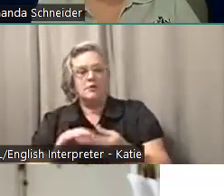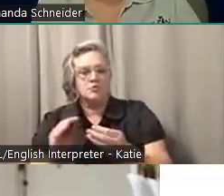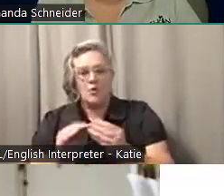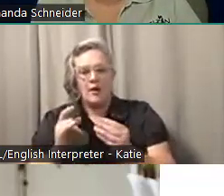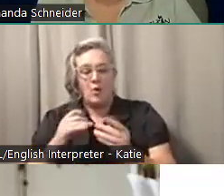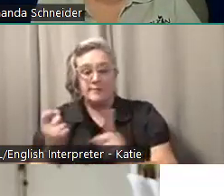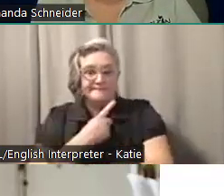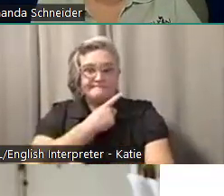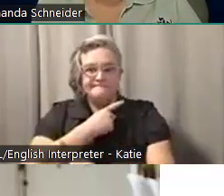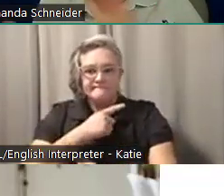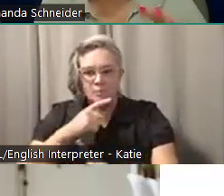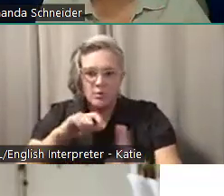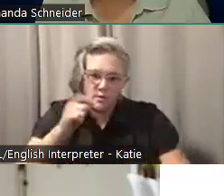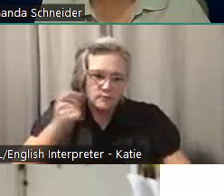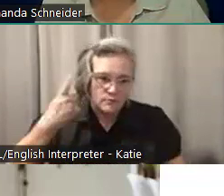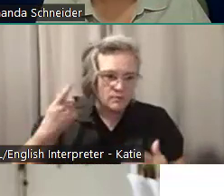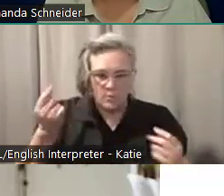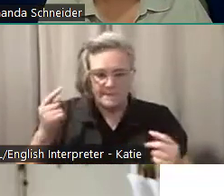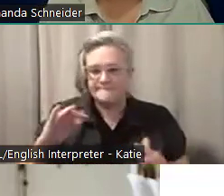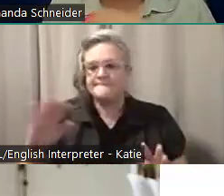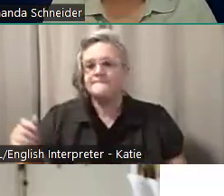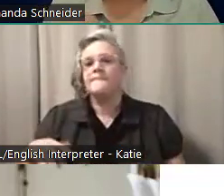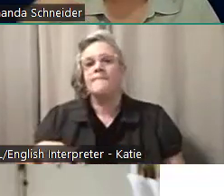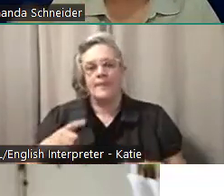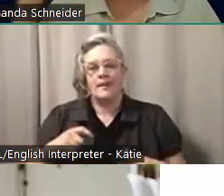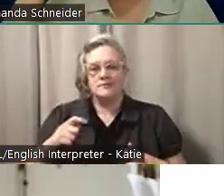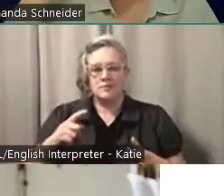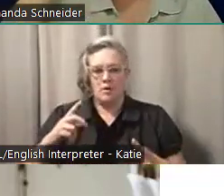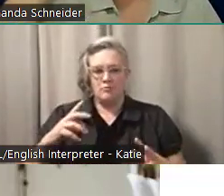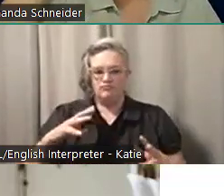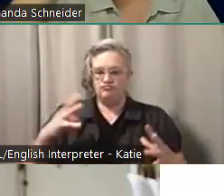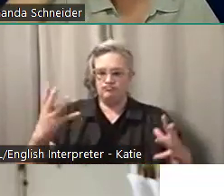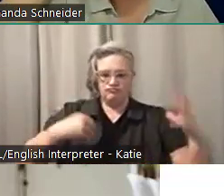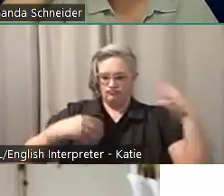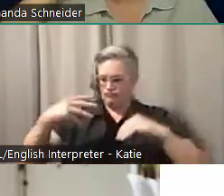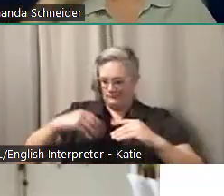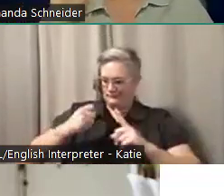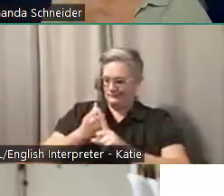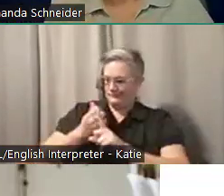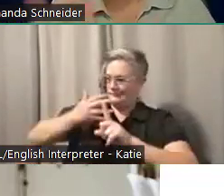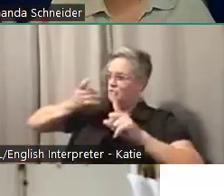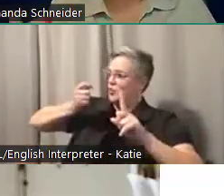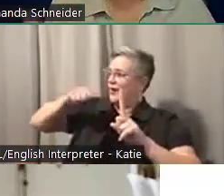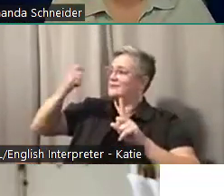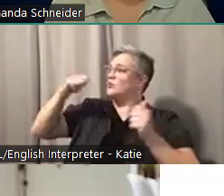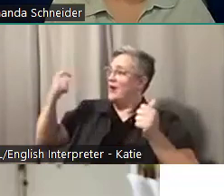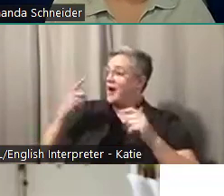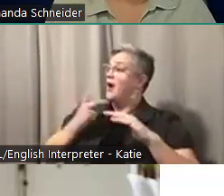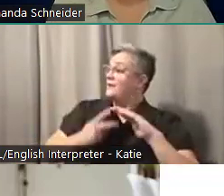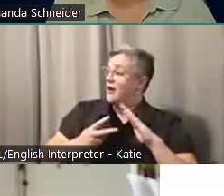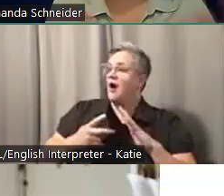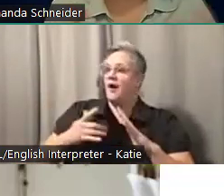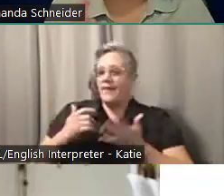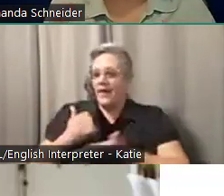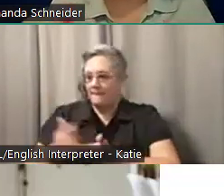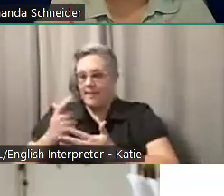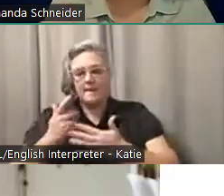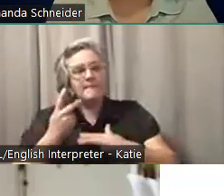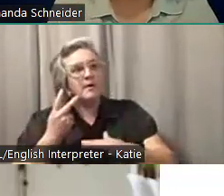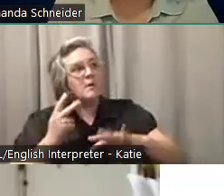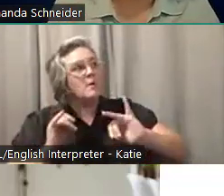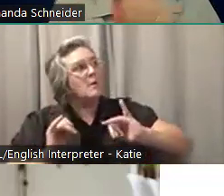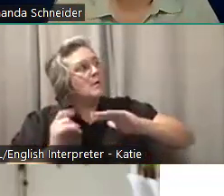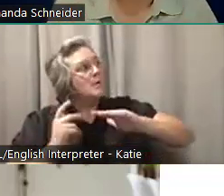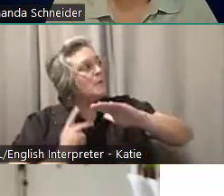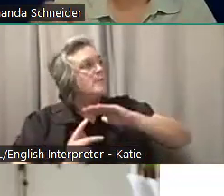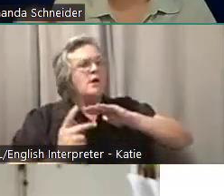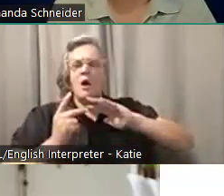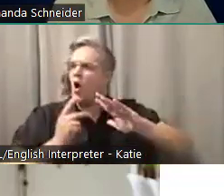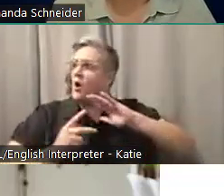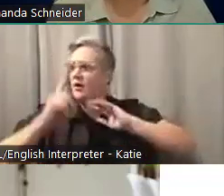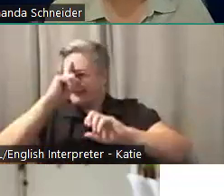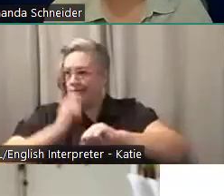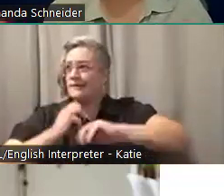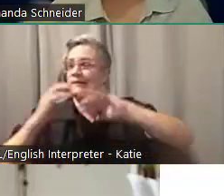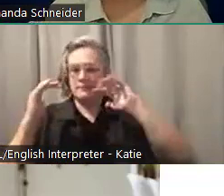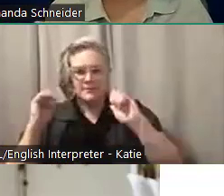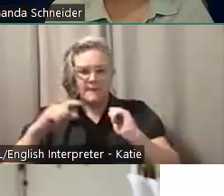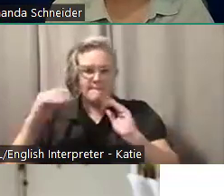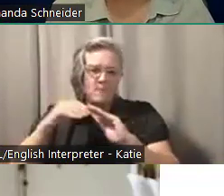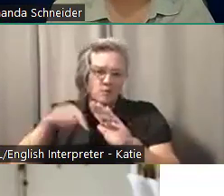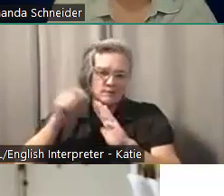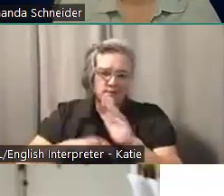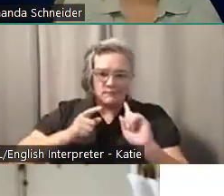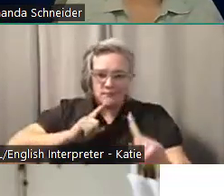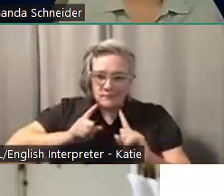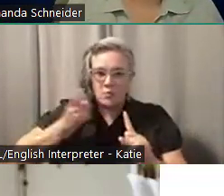And then, um, bringing in those extra pieces to help them to start to predict what might happen, or just having some more conversation about the characters and what they may be thinking as well.